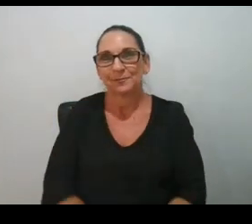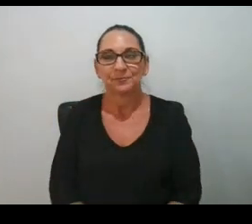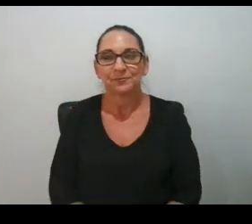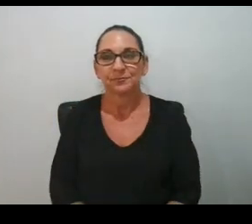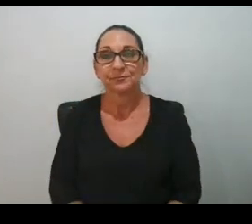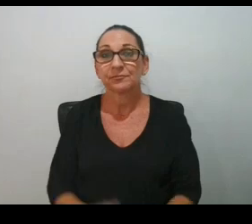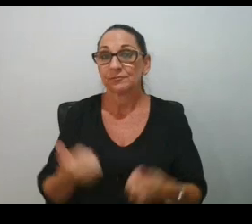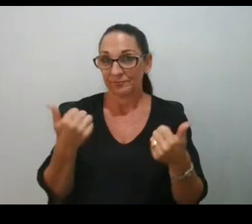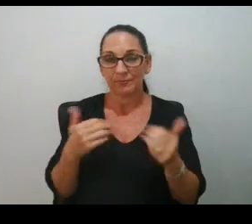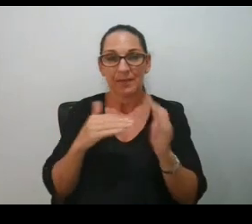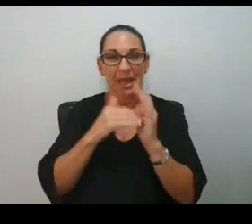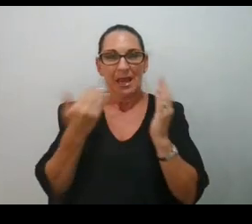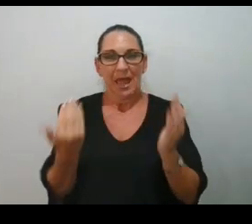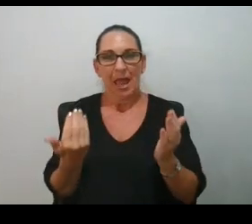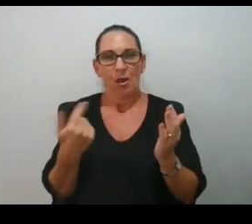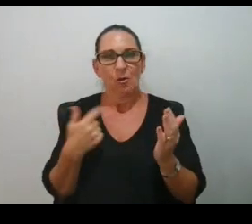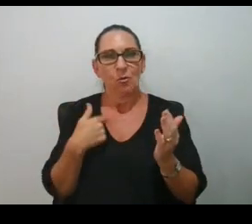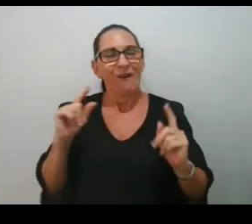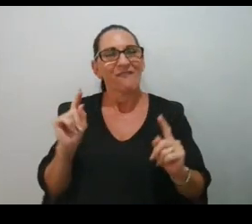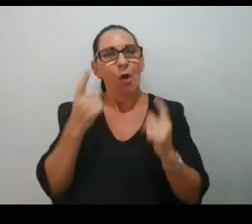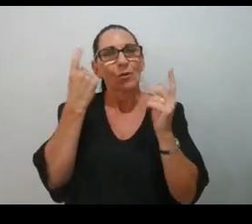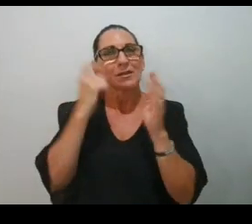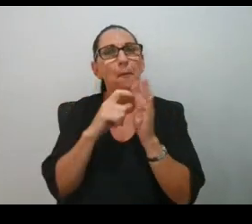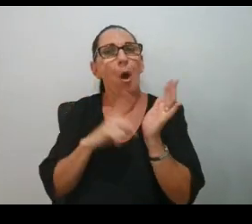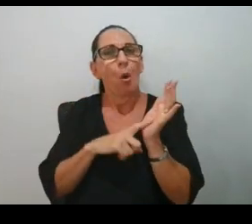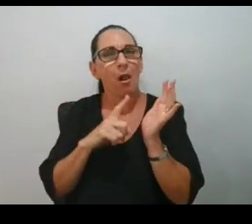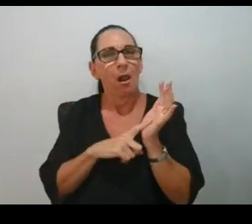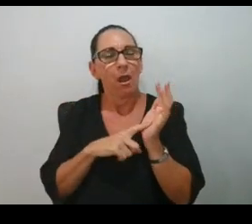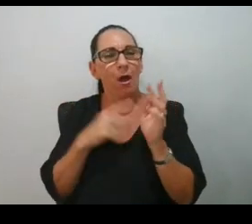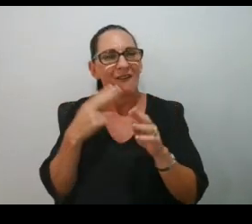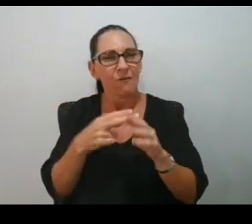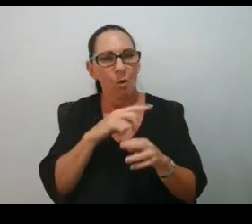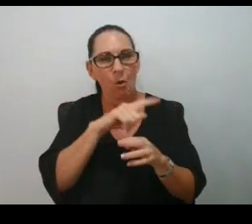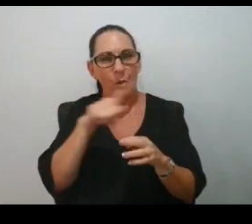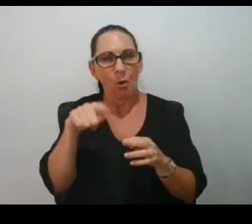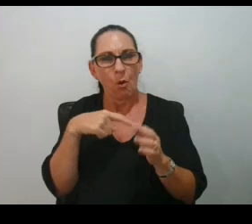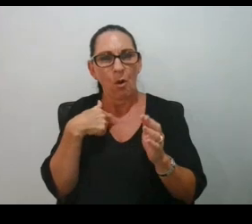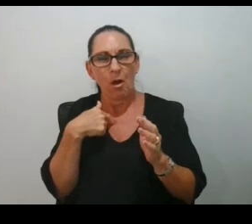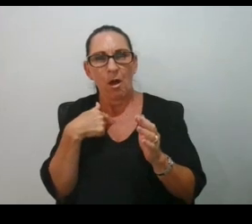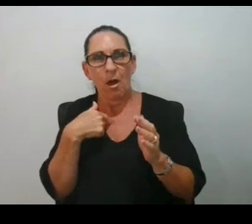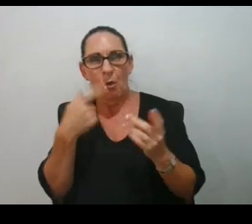our very first poll this is just to help us get to know who's joining us today and that poll is